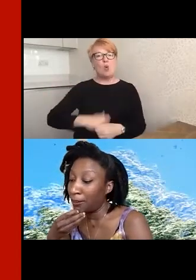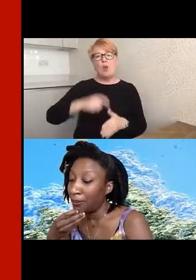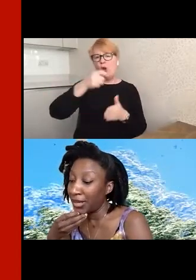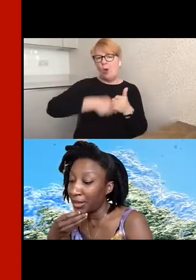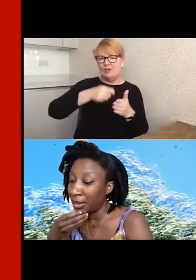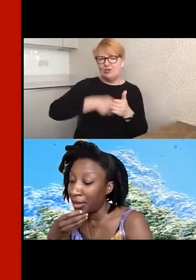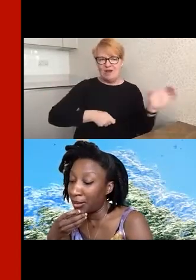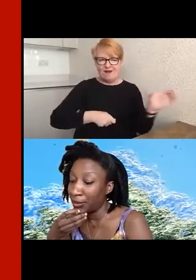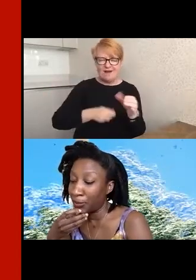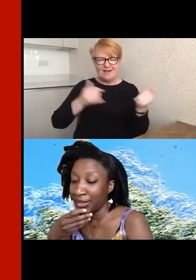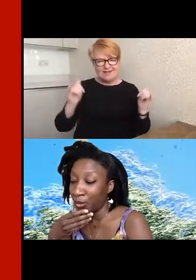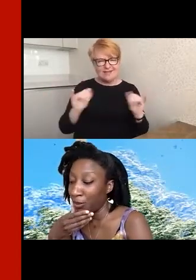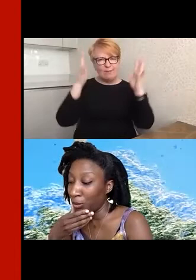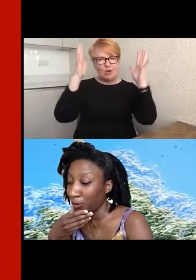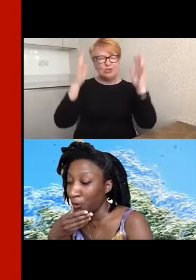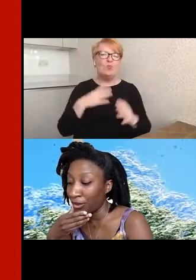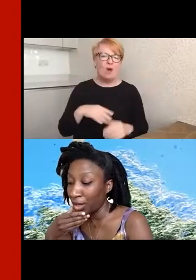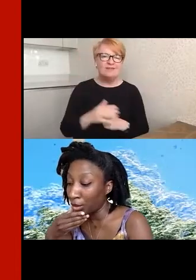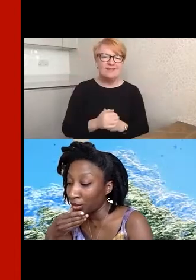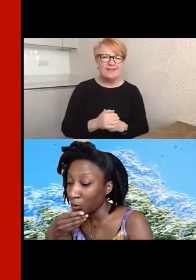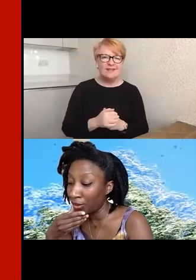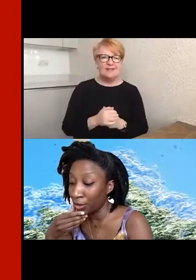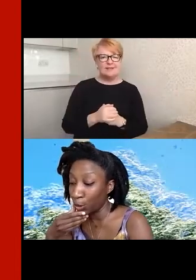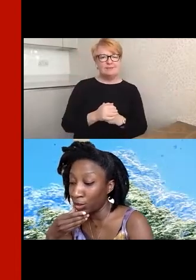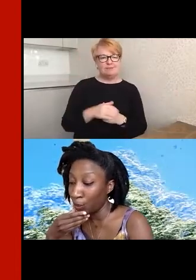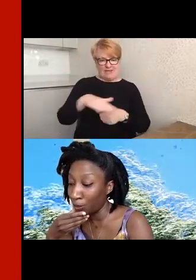These are spaces with multiple mother tongues where the social is formed,